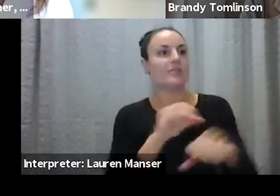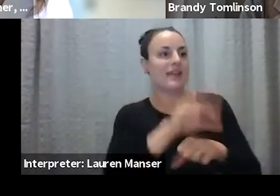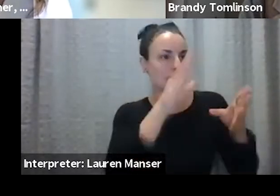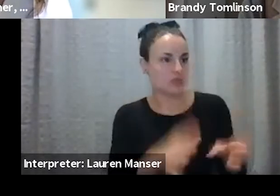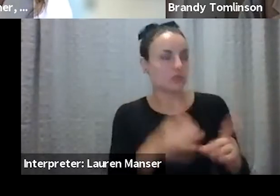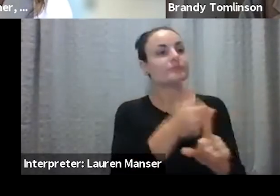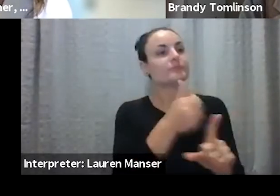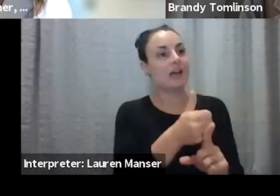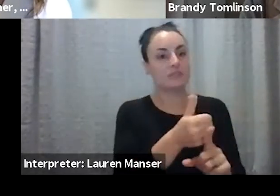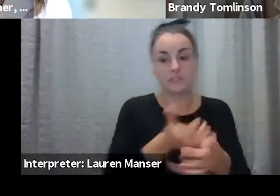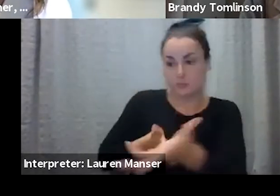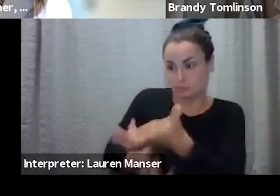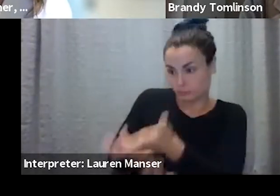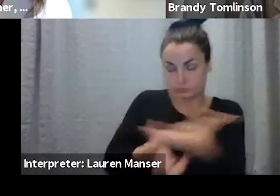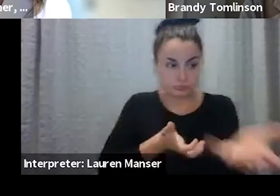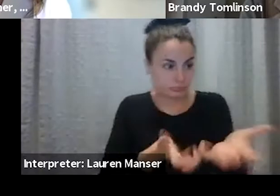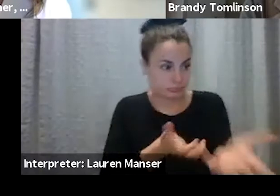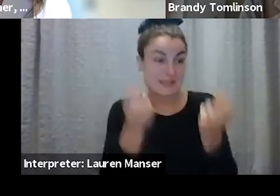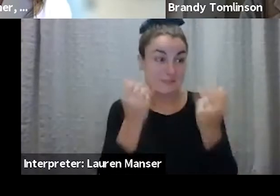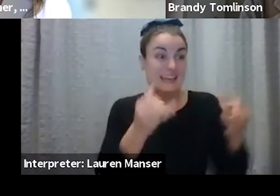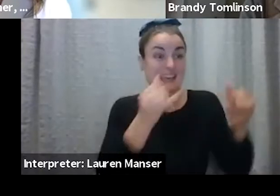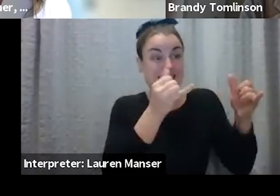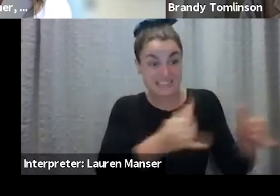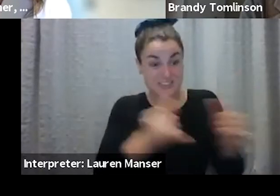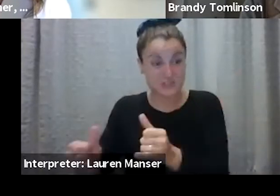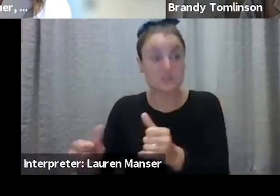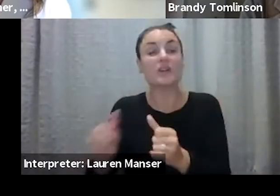who are very much affected by the pandemic,